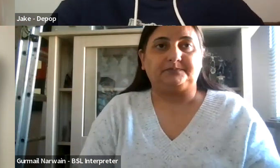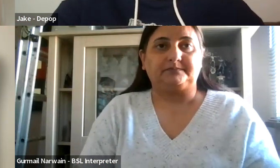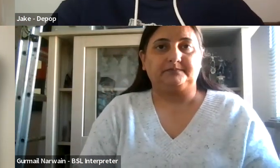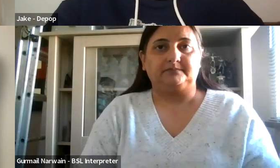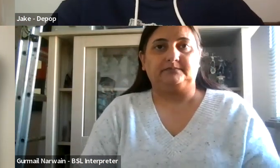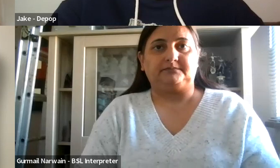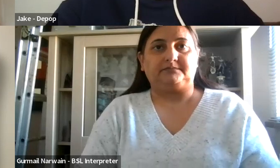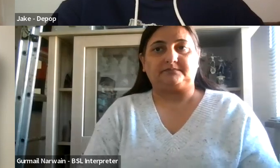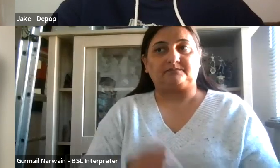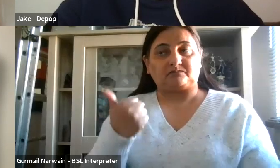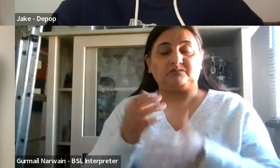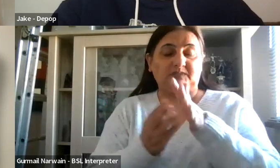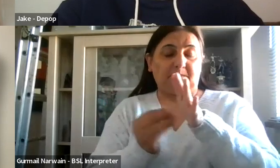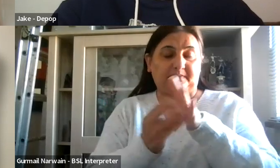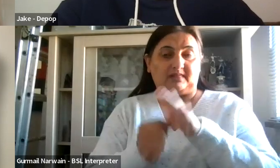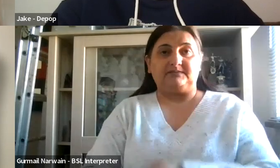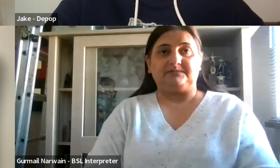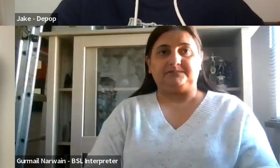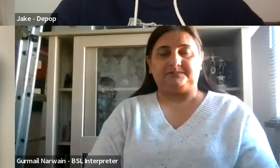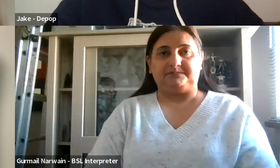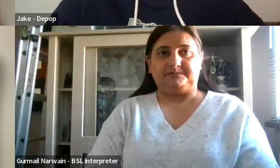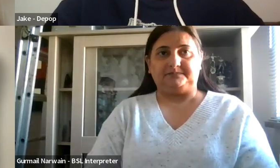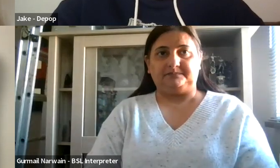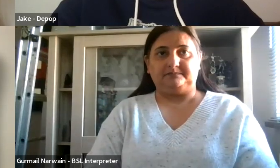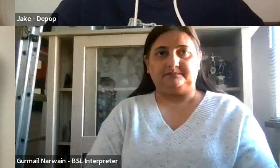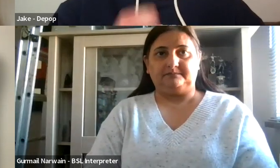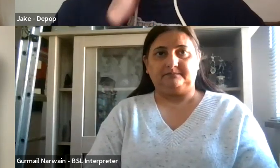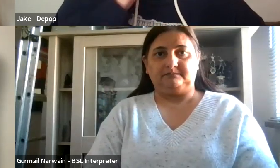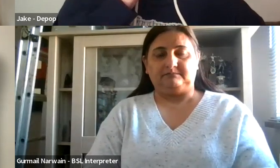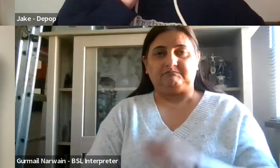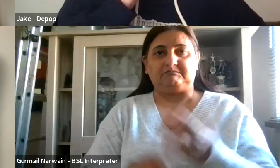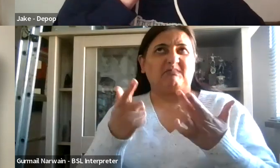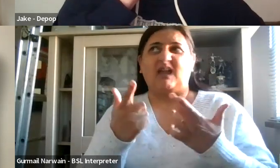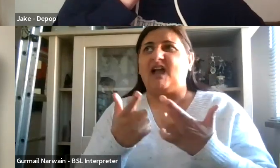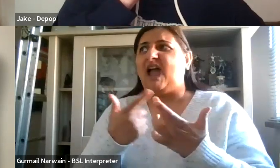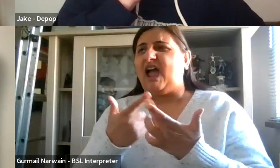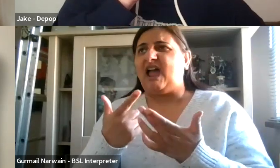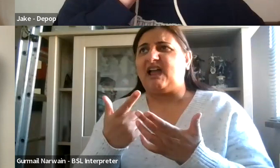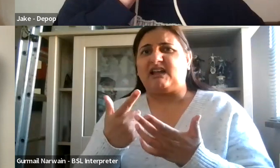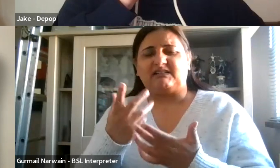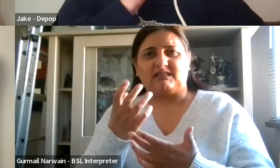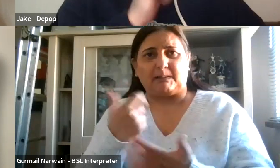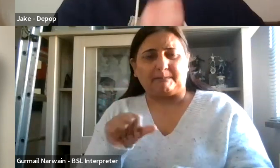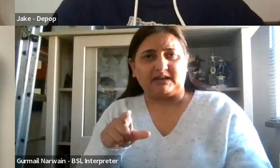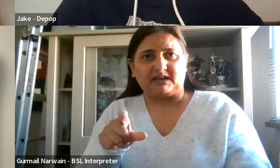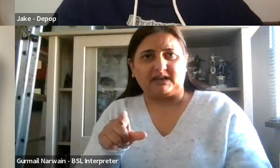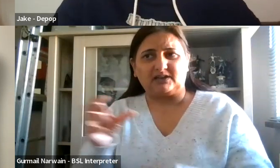Yeah. So I guess that's probably a good example. That's probably a good example. Is there anything that's anything? Sort of that's come up during that recruitment process